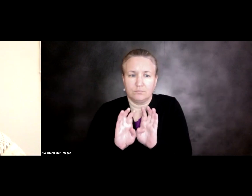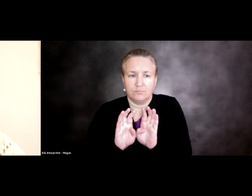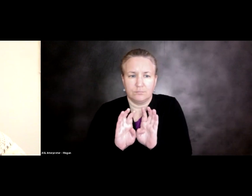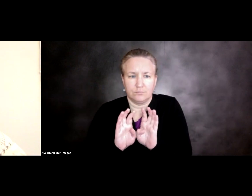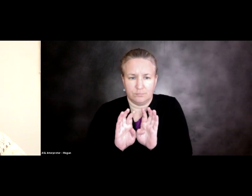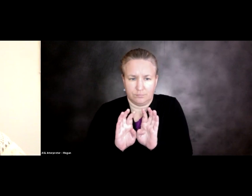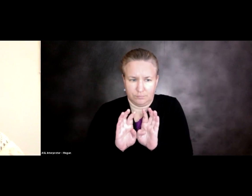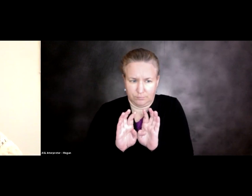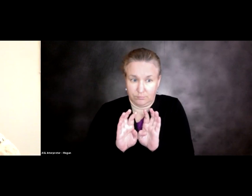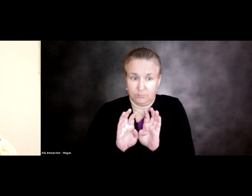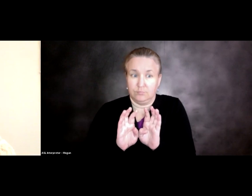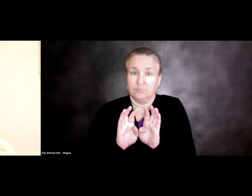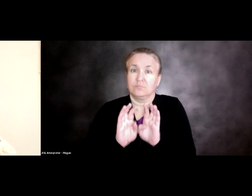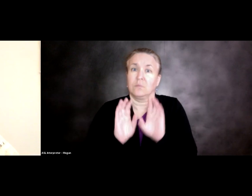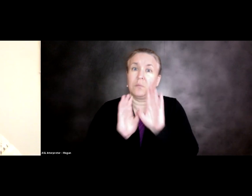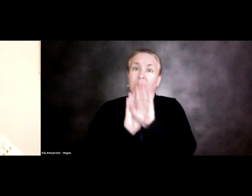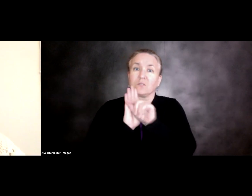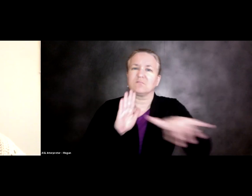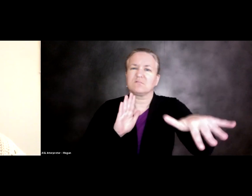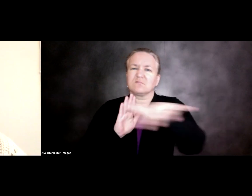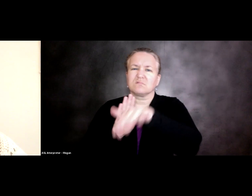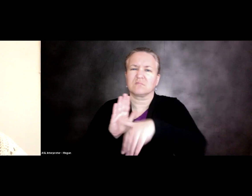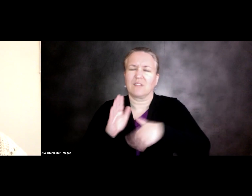framed by a towering building in the background.